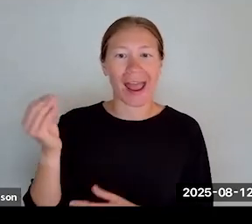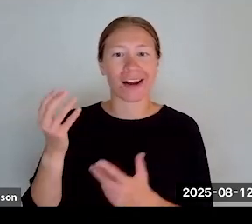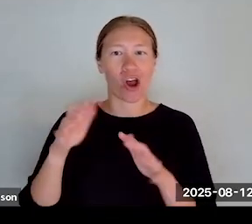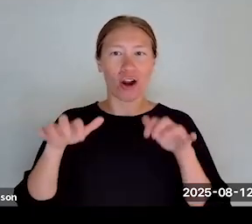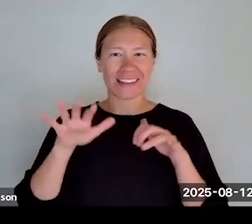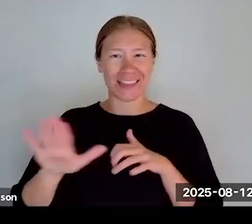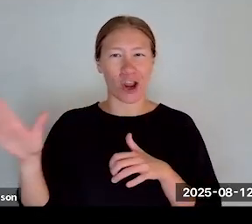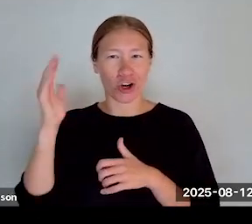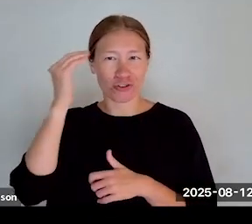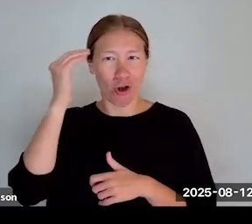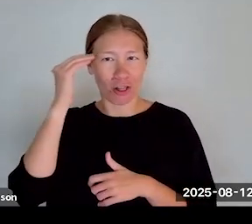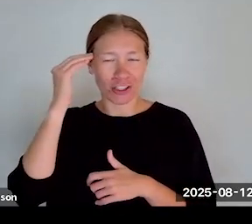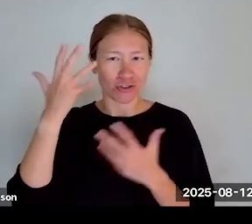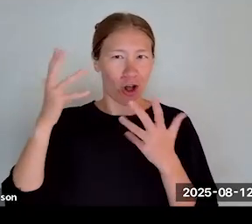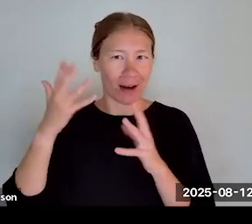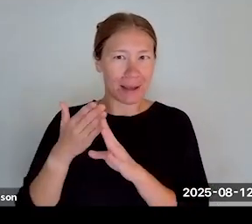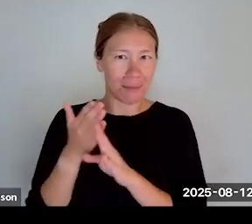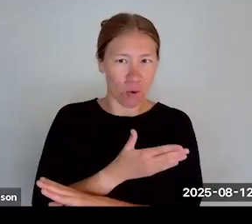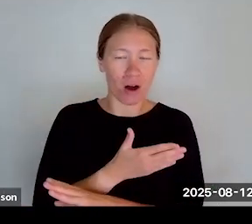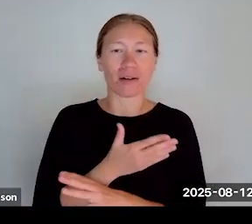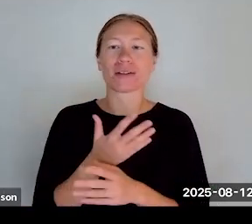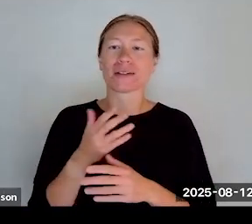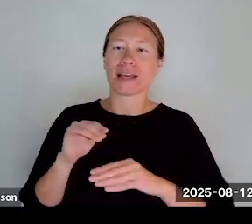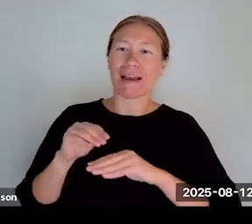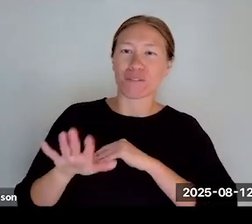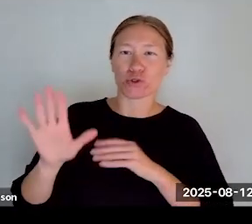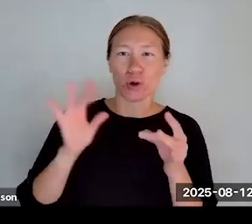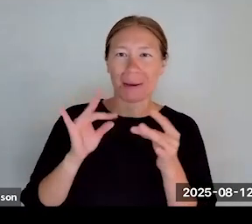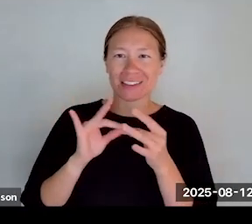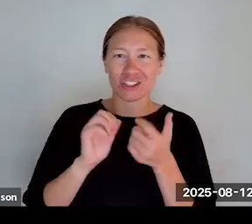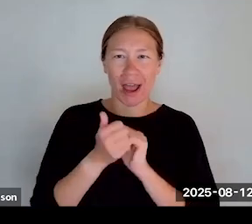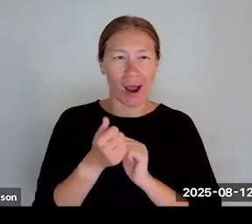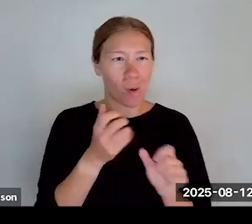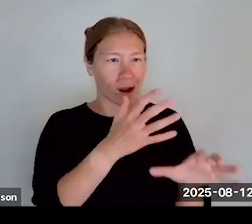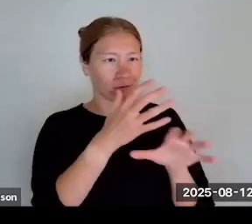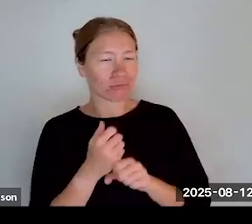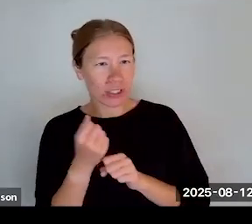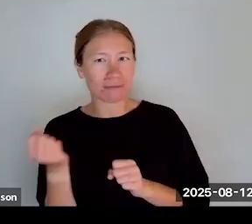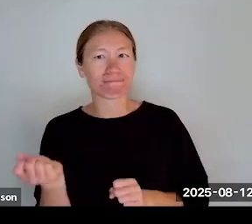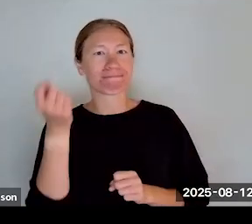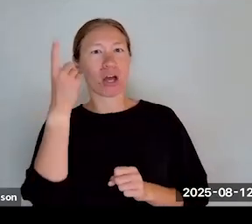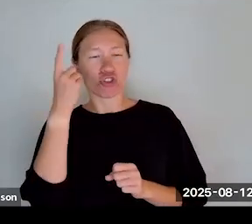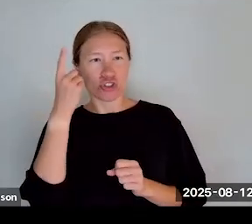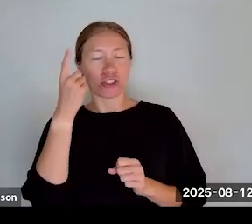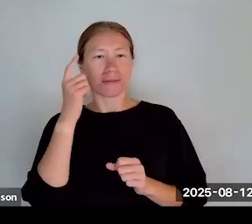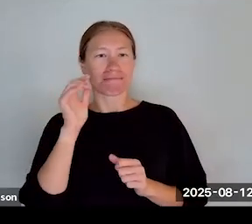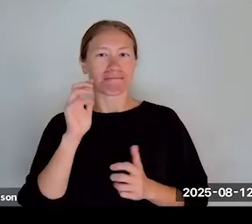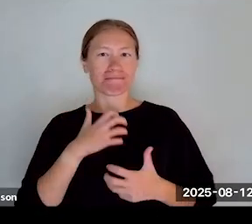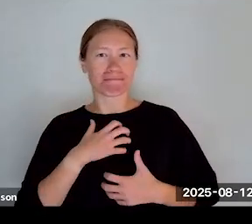can all influence how your message is interpreted and received. By taking these factors into account, you can better tailor your communication